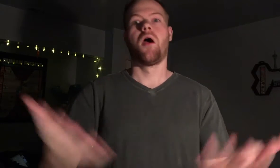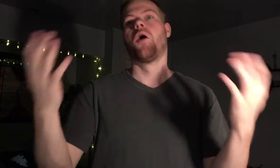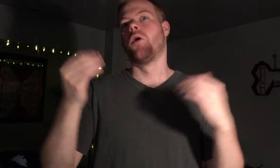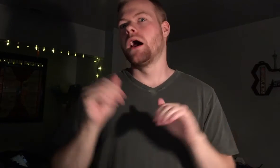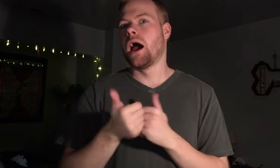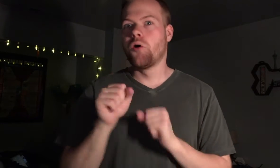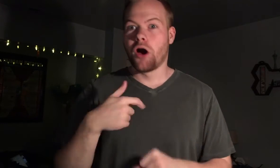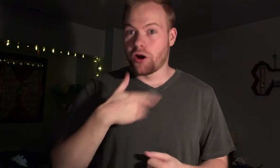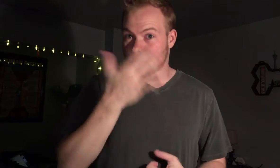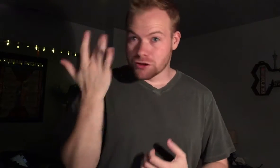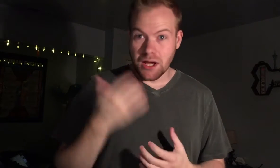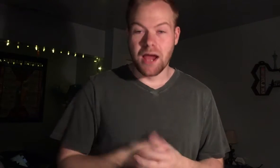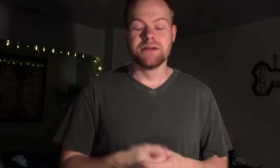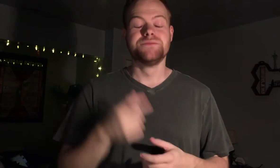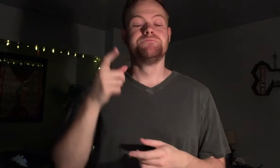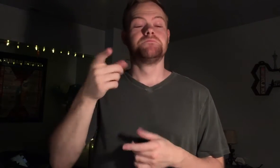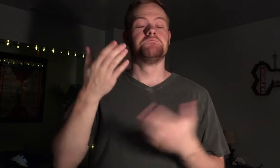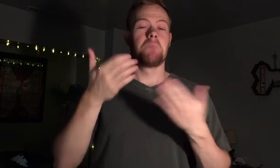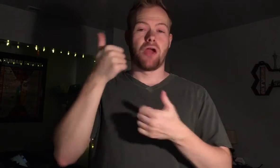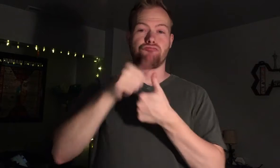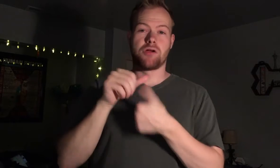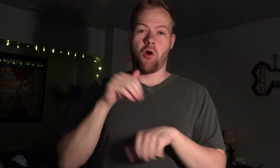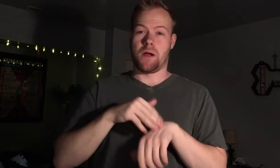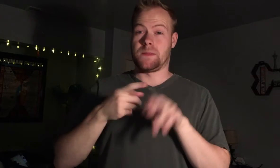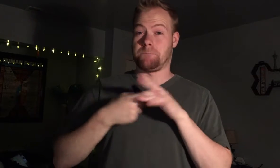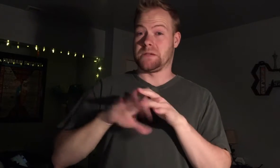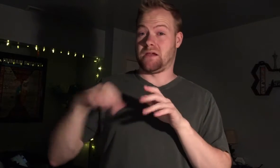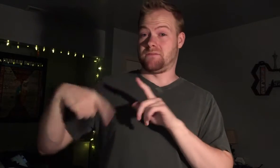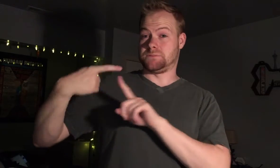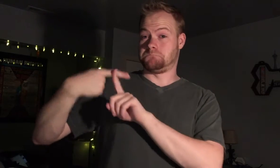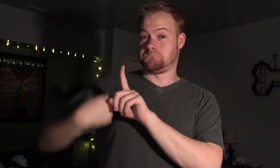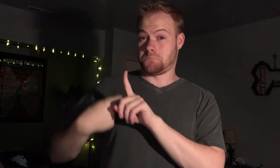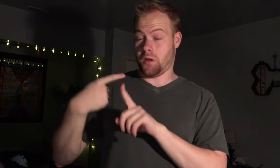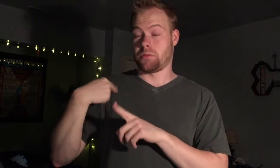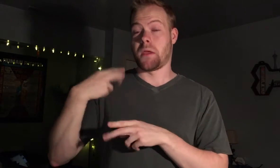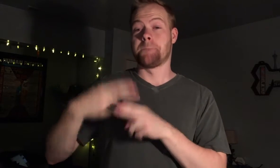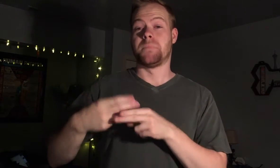Oh, and how could I forget? You might recall at the beginning of the month, I mentioned